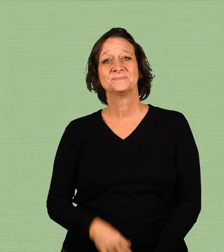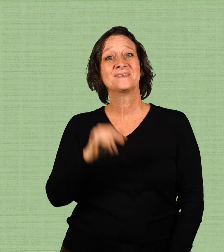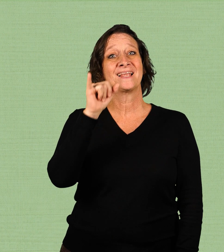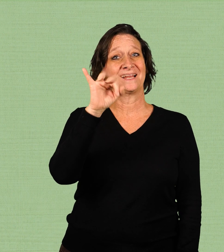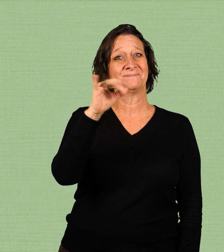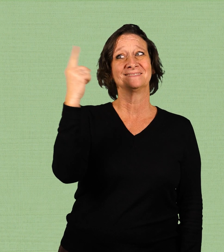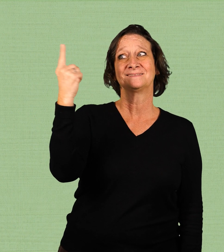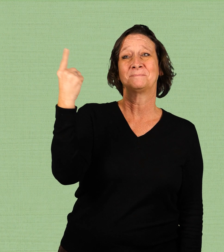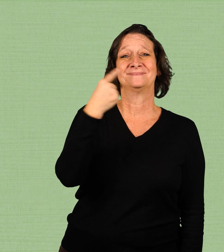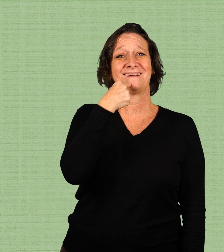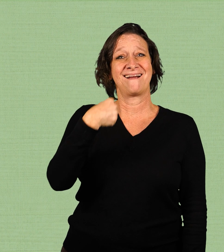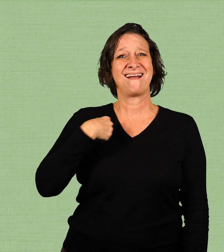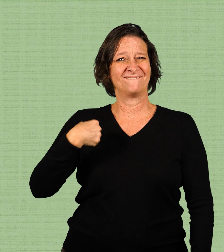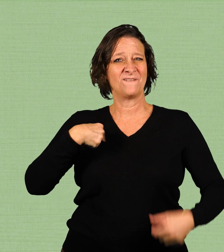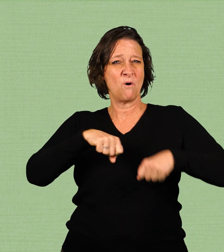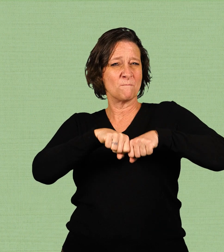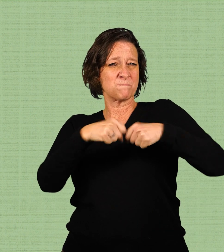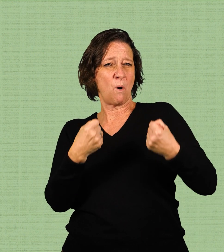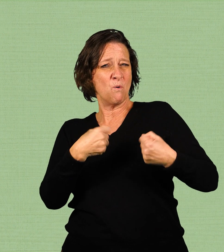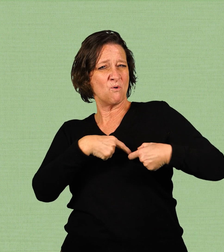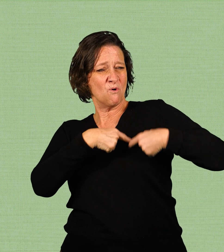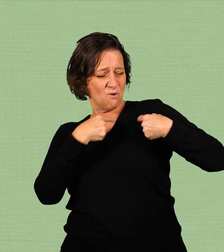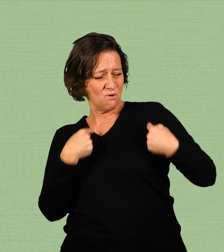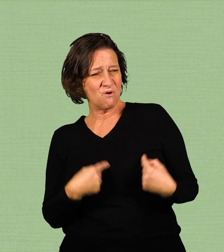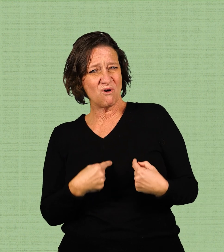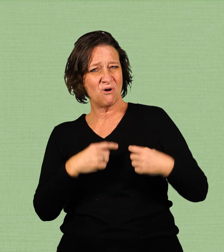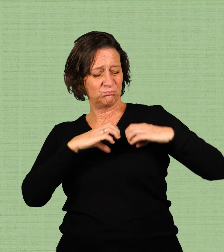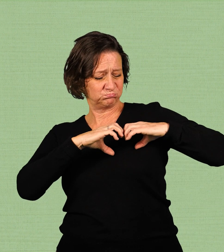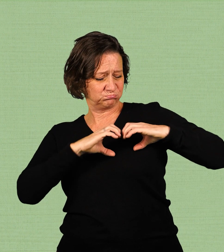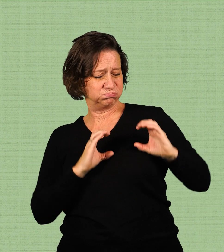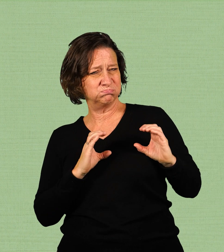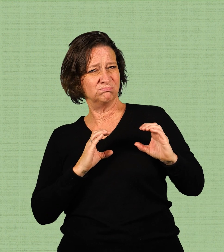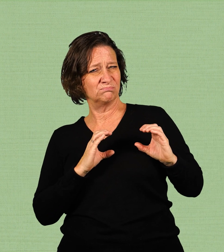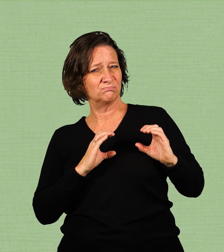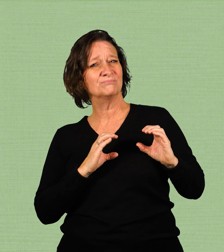If someone says, “I have a broken heart,”